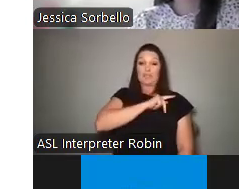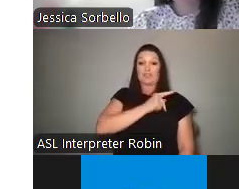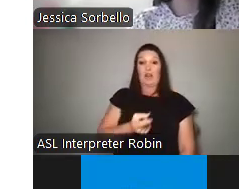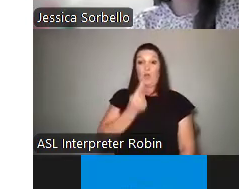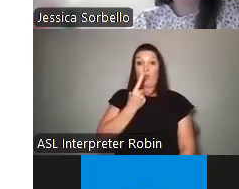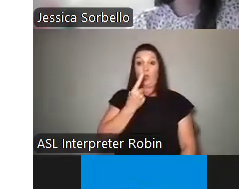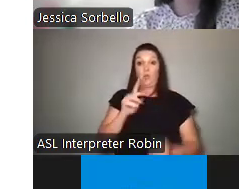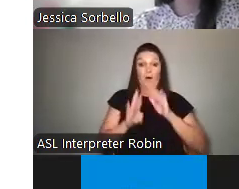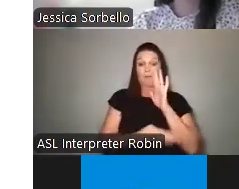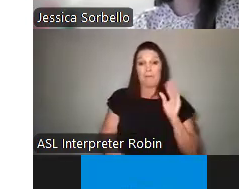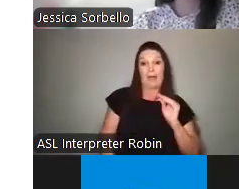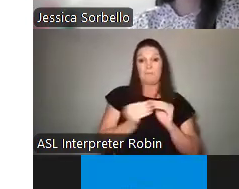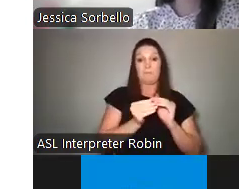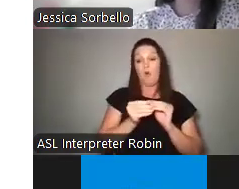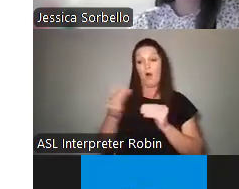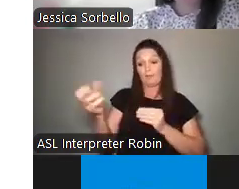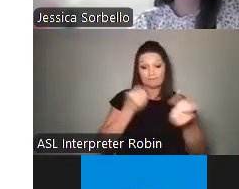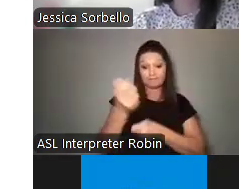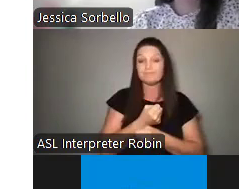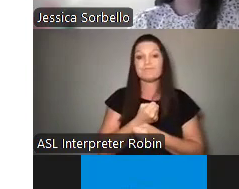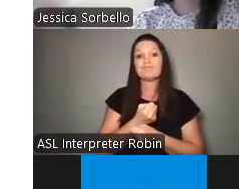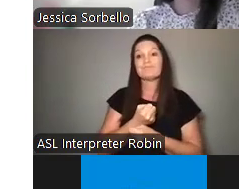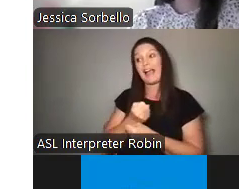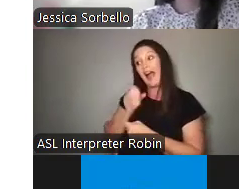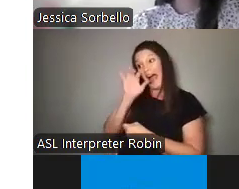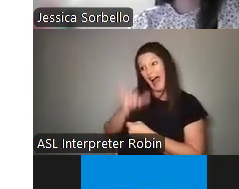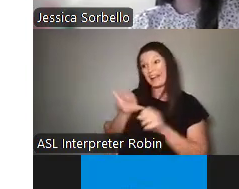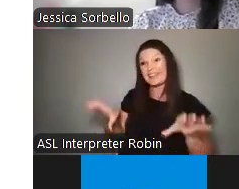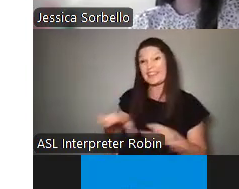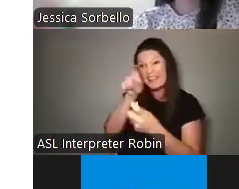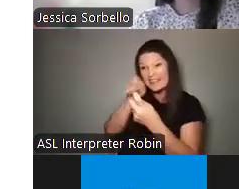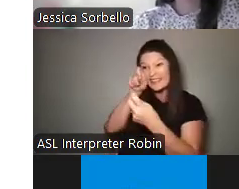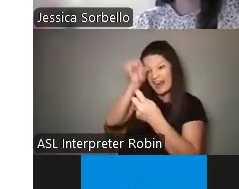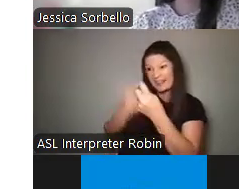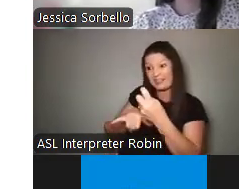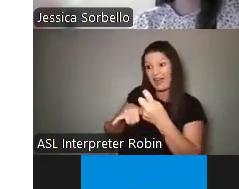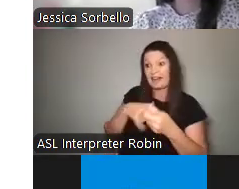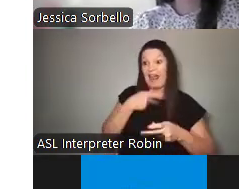or two for myself but did pass on some of the kits because